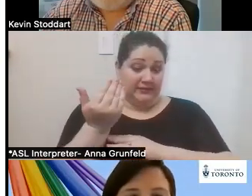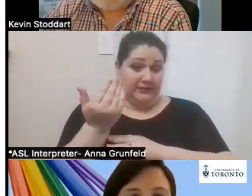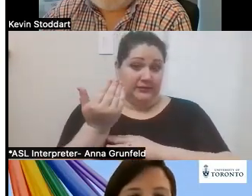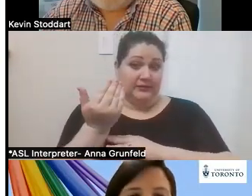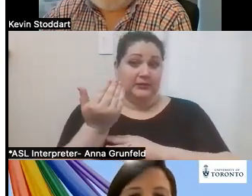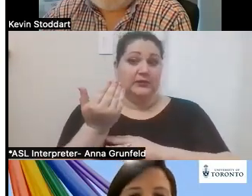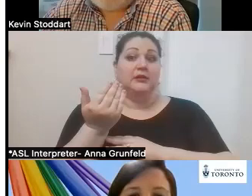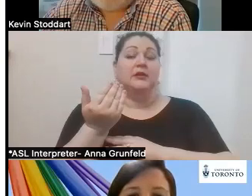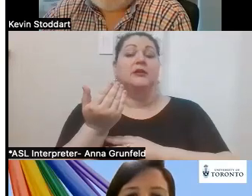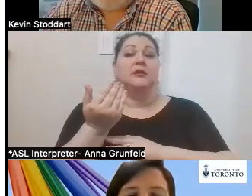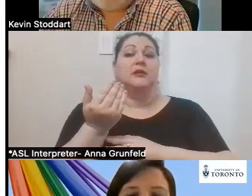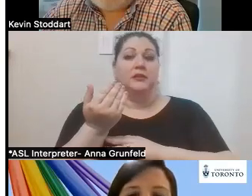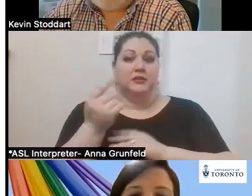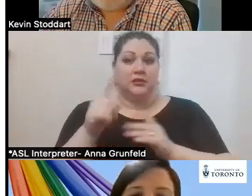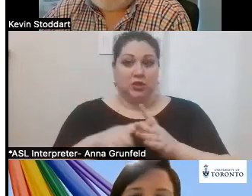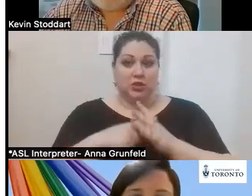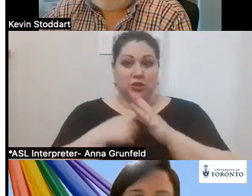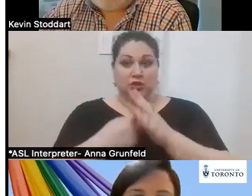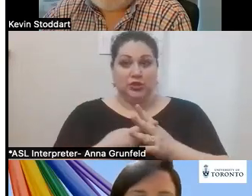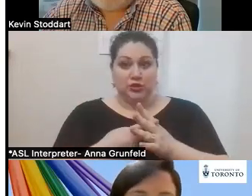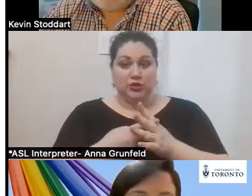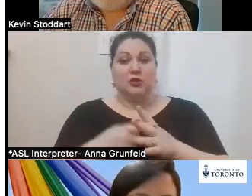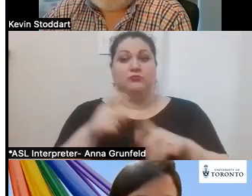session on adaptive technology and professional placement settings.